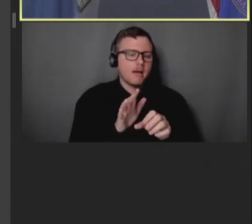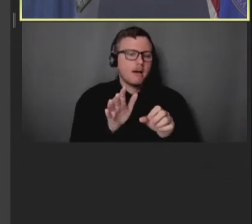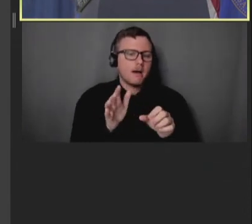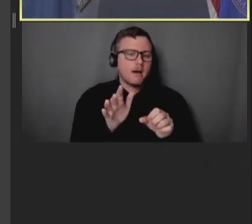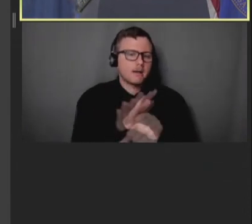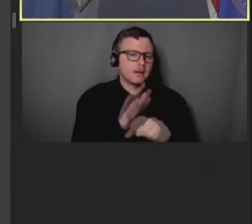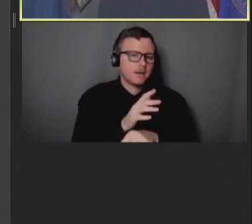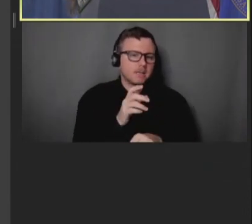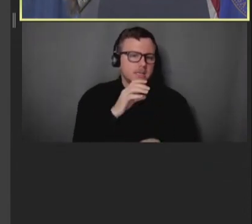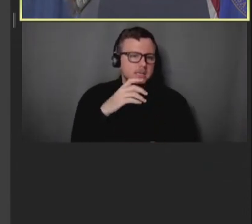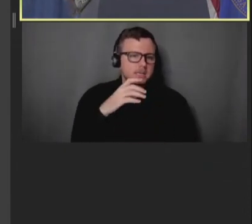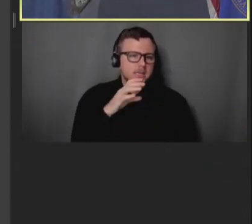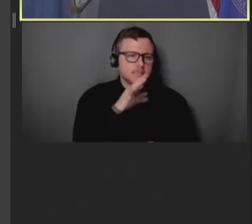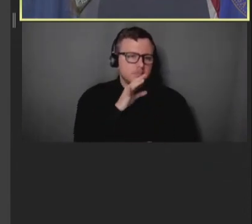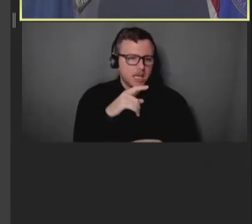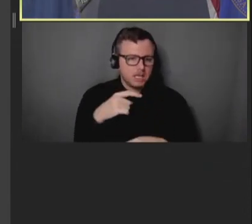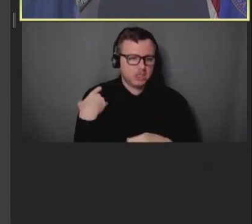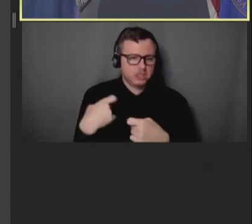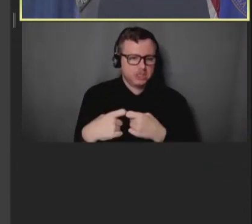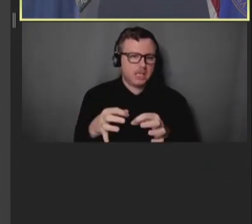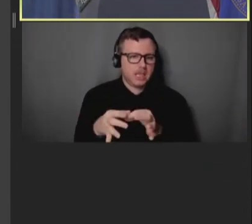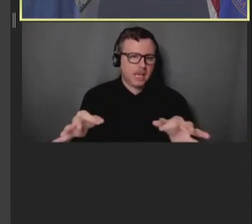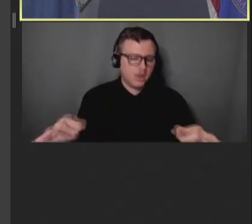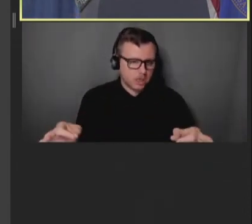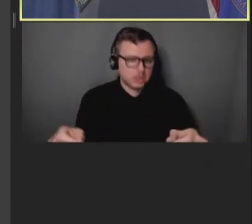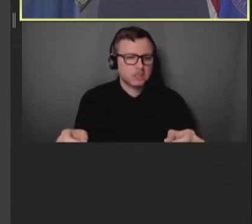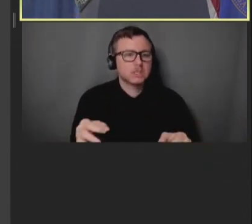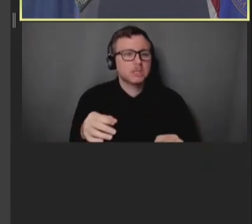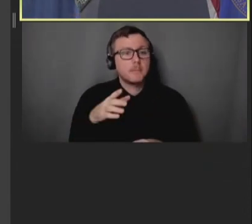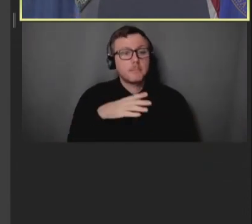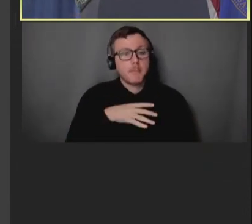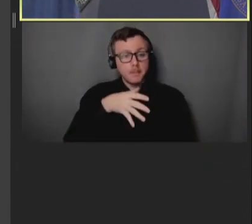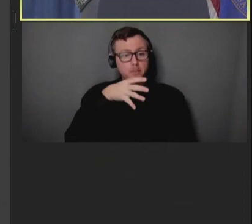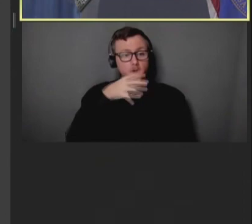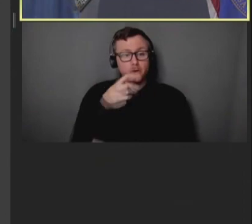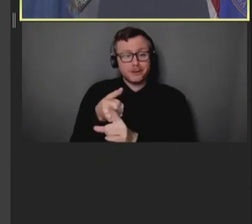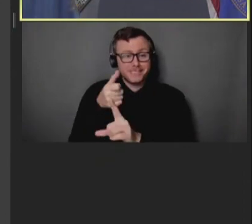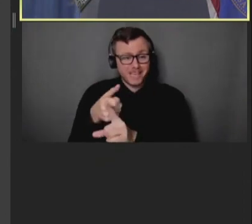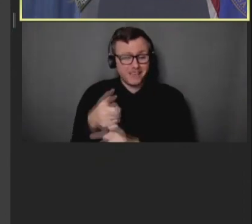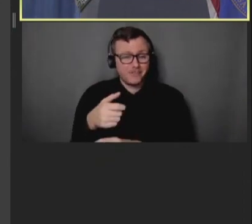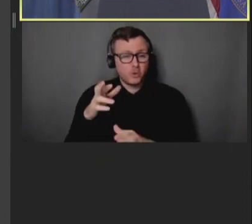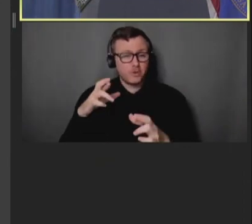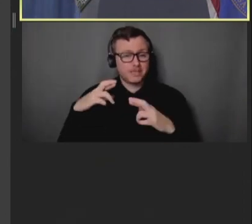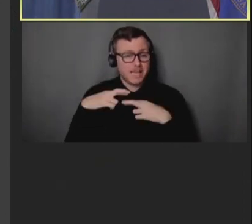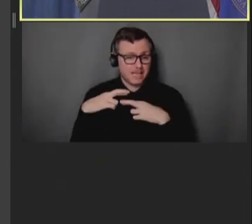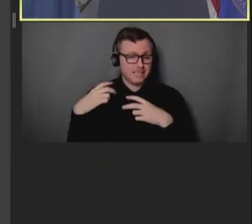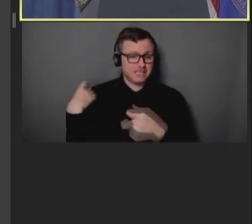That's my mother, who is a retired Spanish teacher, who became our Spanish language support.